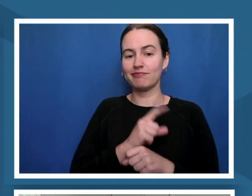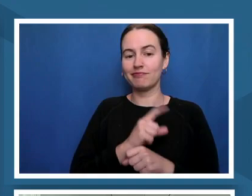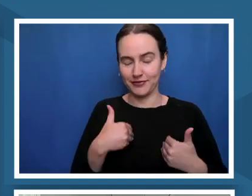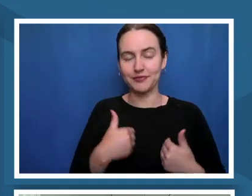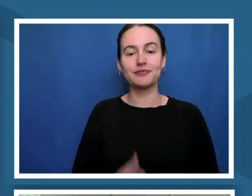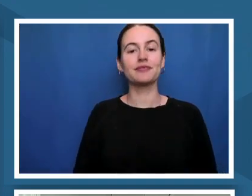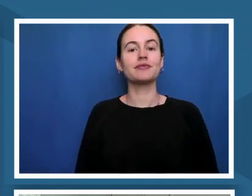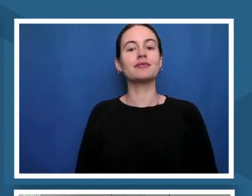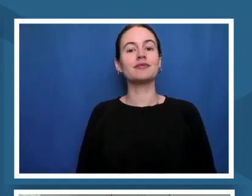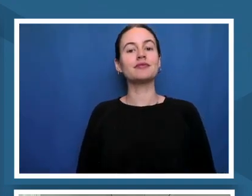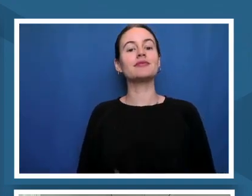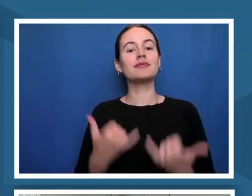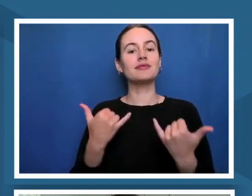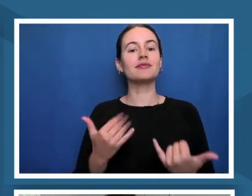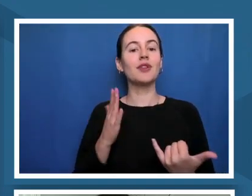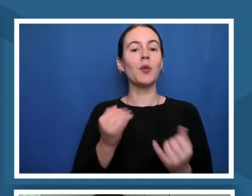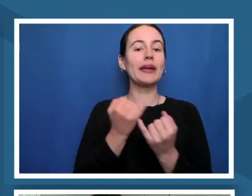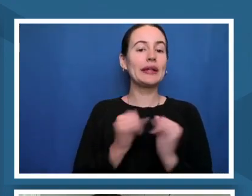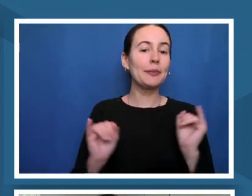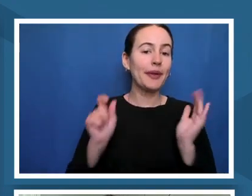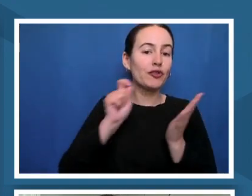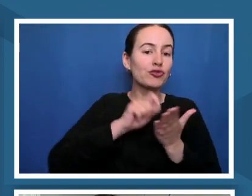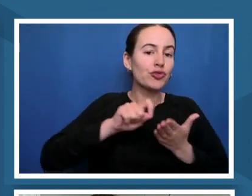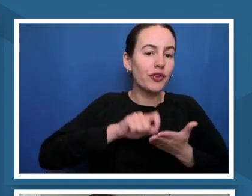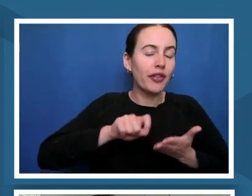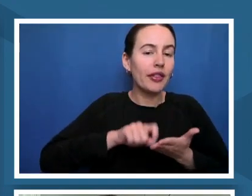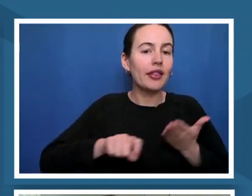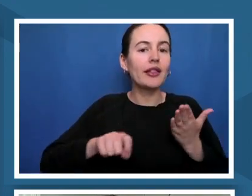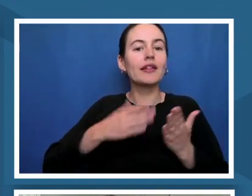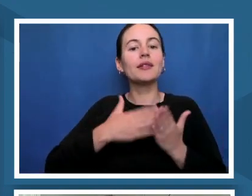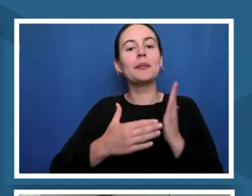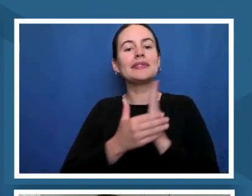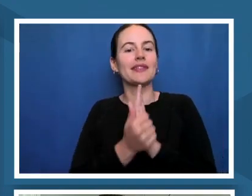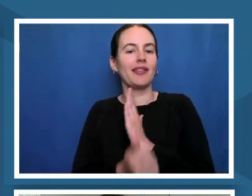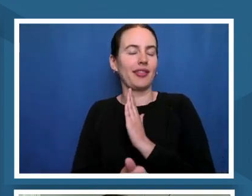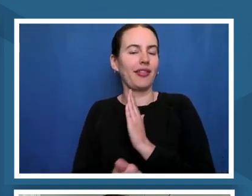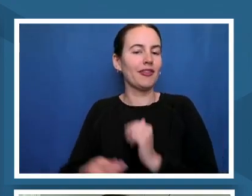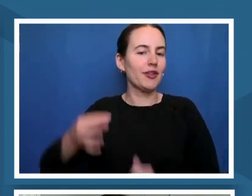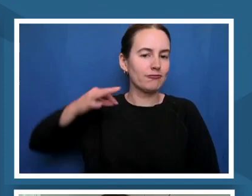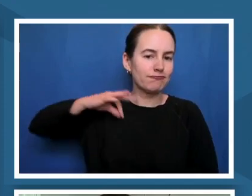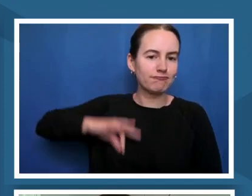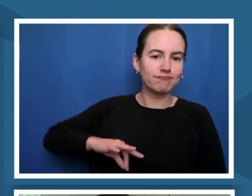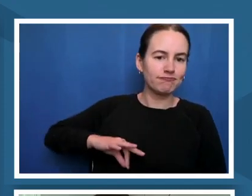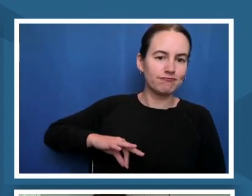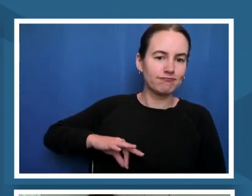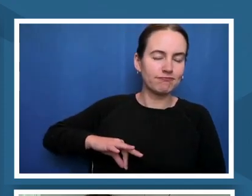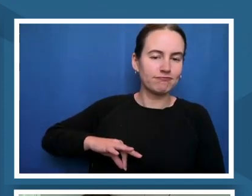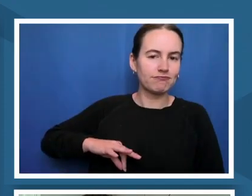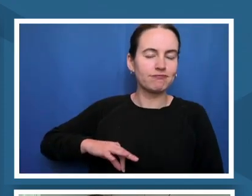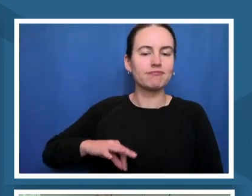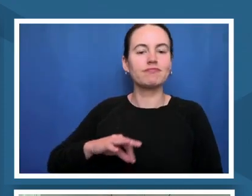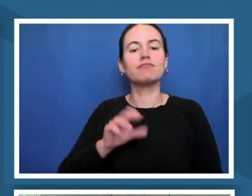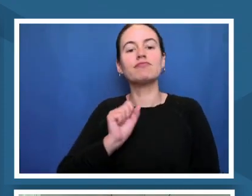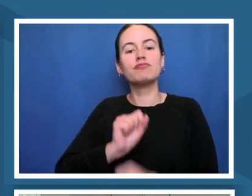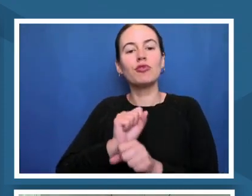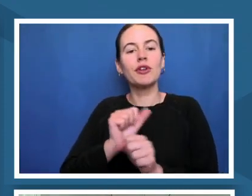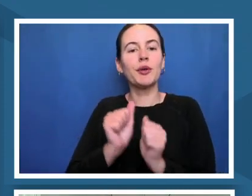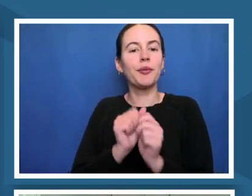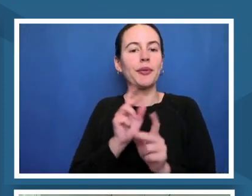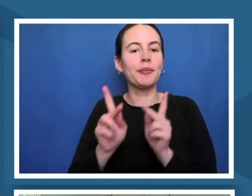independent journaling some of the kind of skills that are valuable for working with people who are unlike